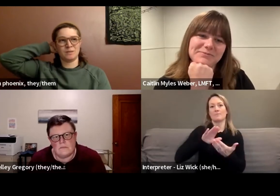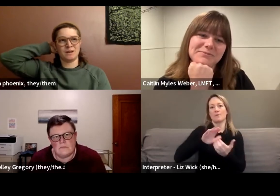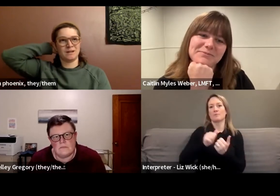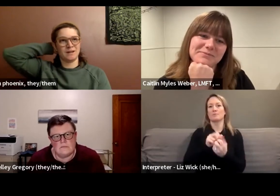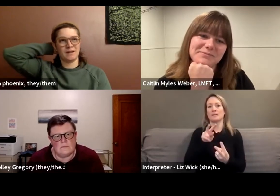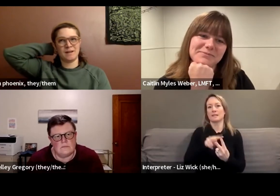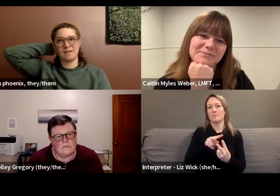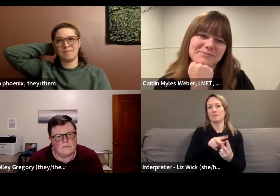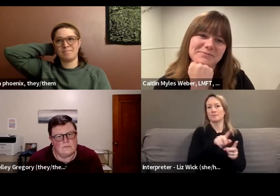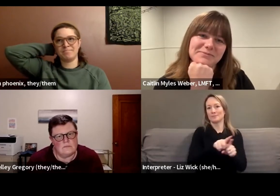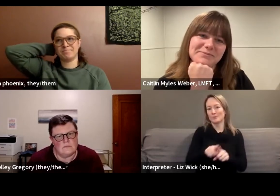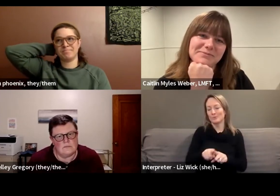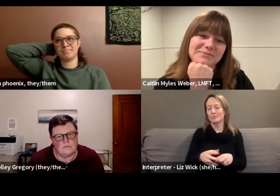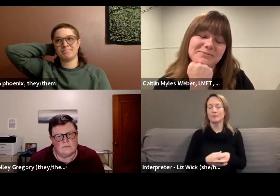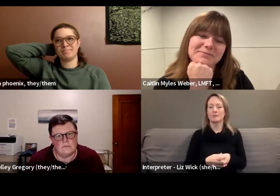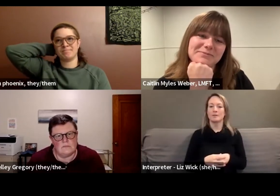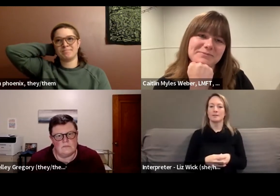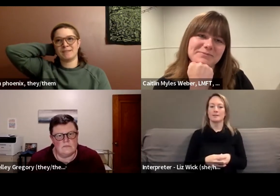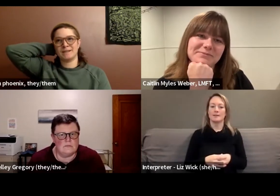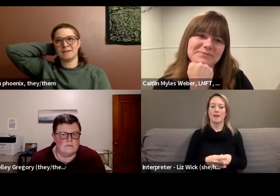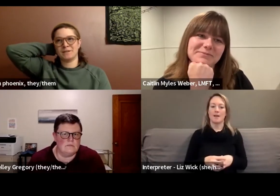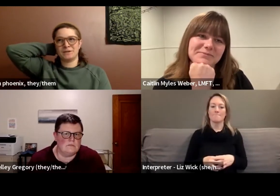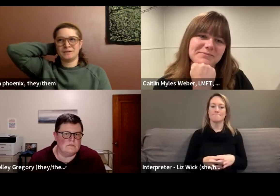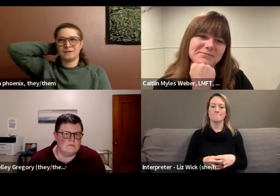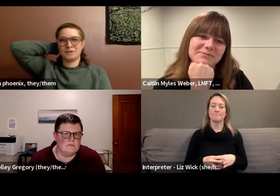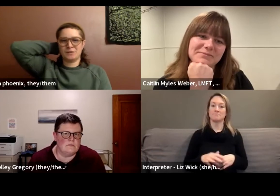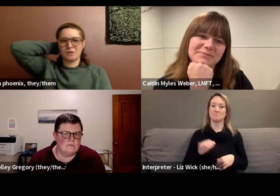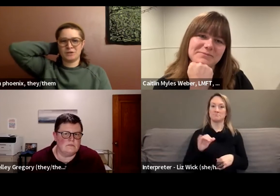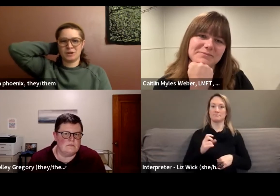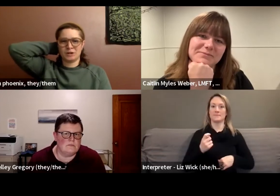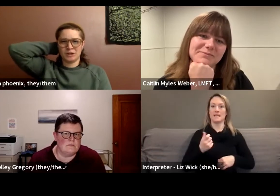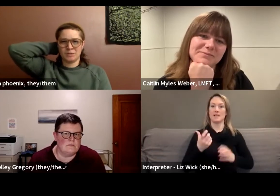but it's a little more structured.